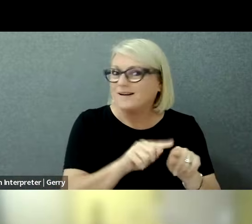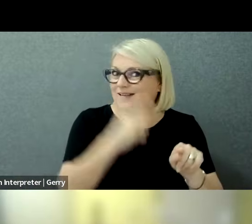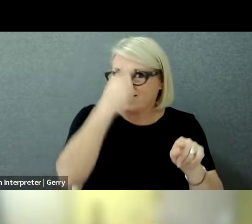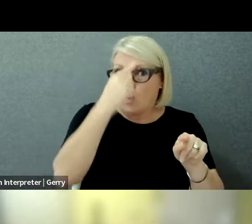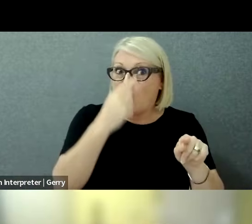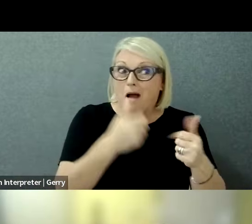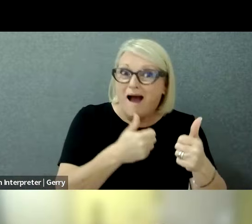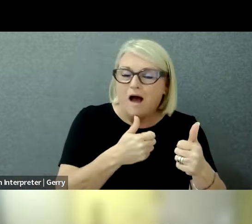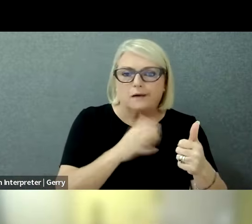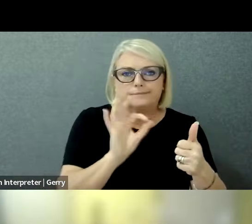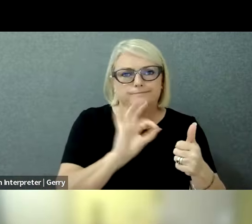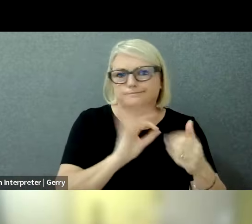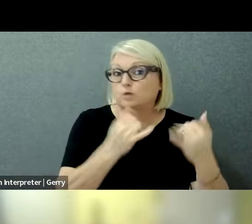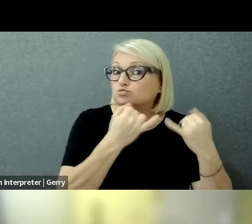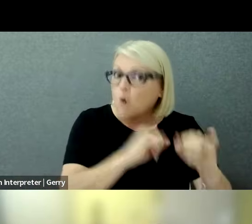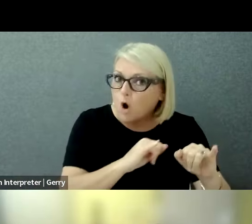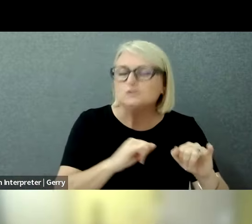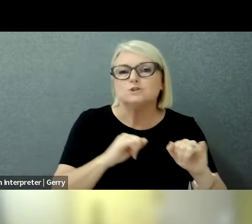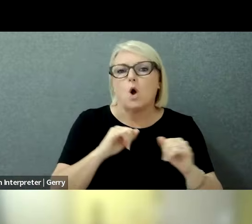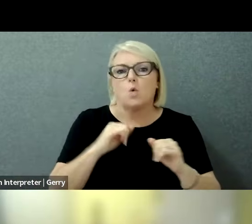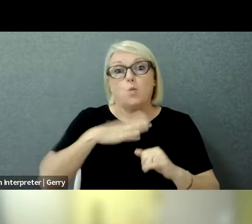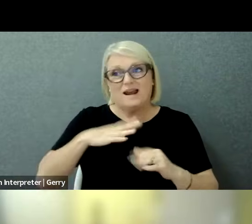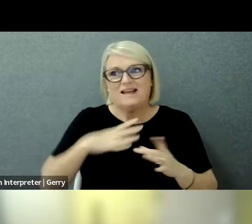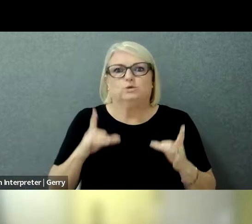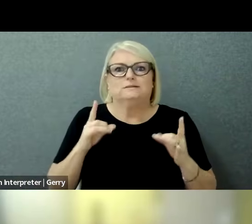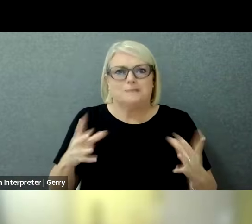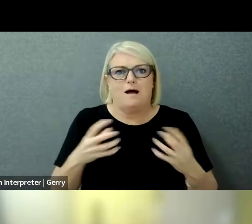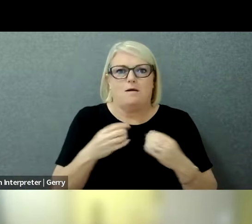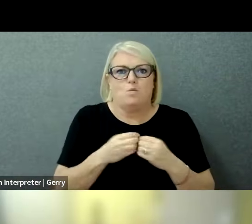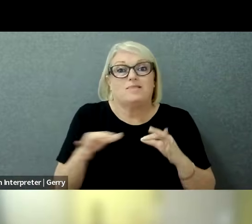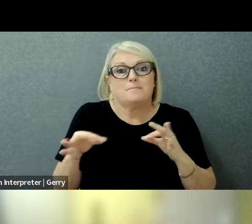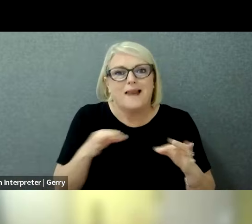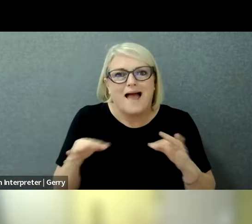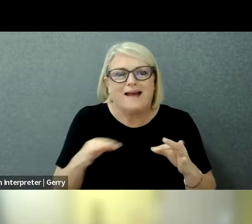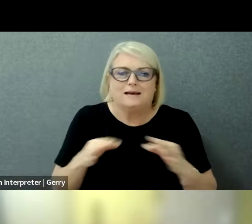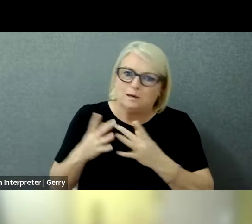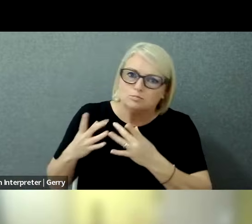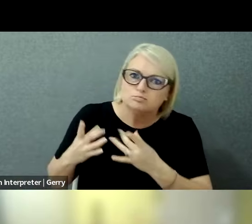Thank you so much, Sharon, for that, and particularly for describing the children and